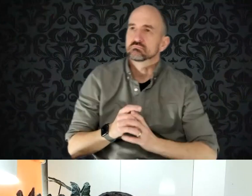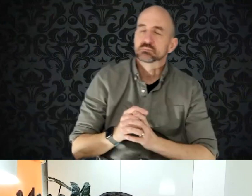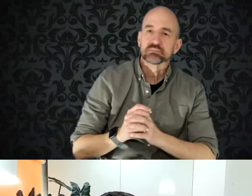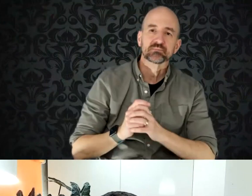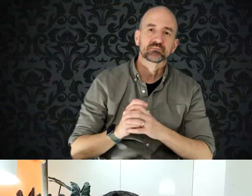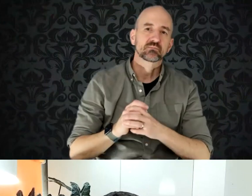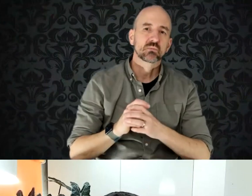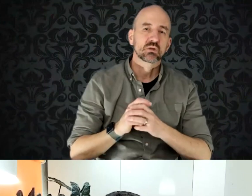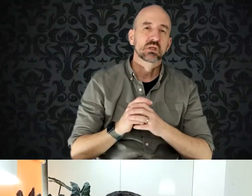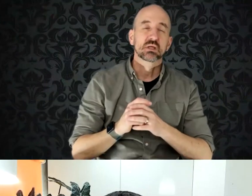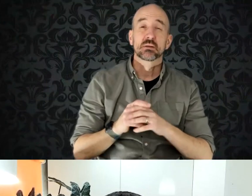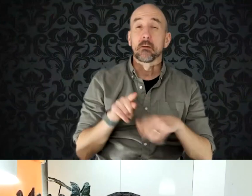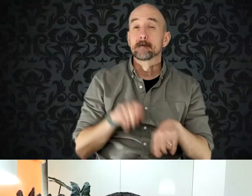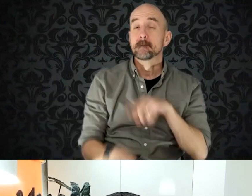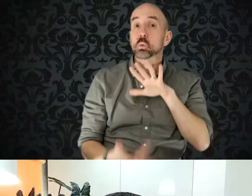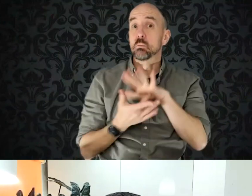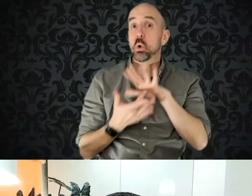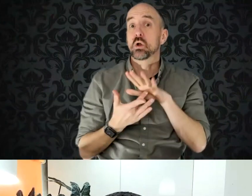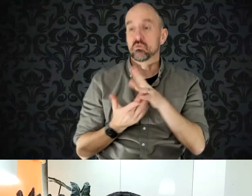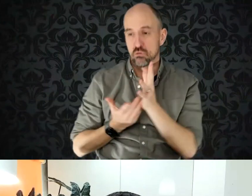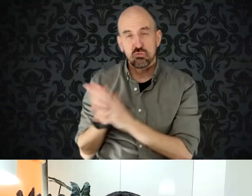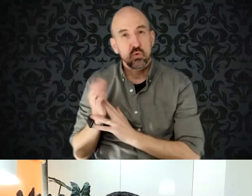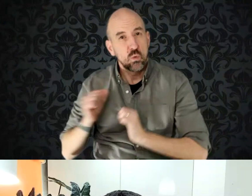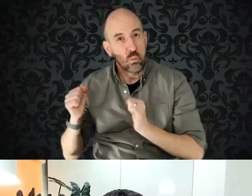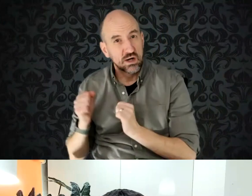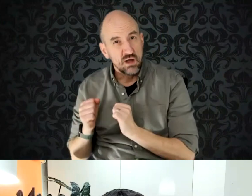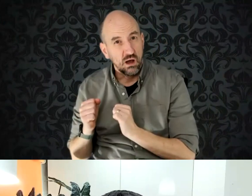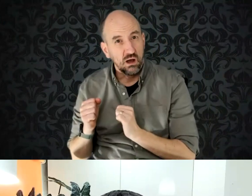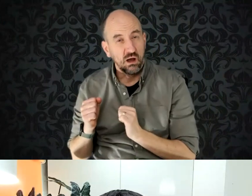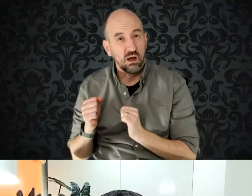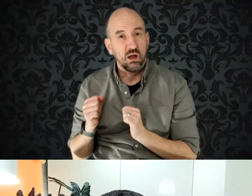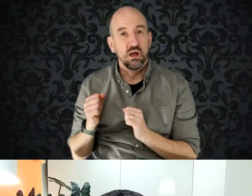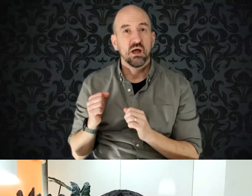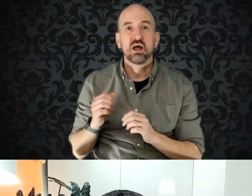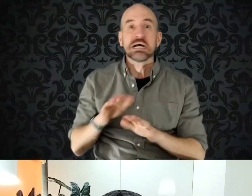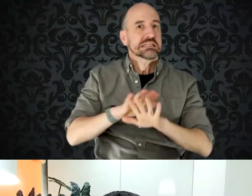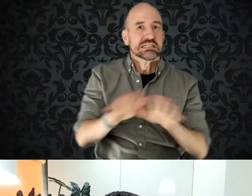it in indirect light, is what they call it. It's getting lighter, but not in that